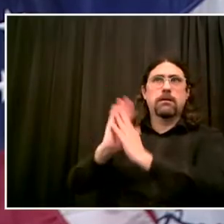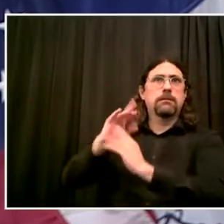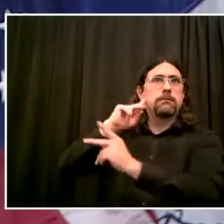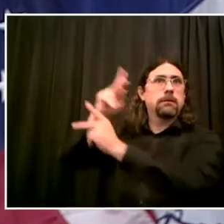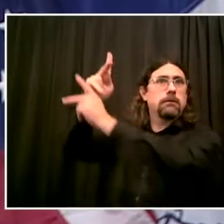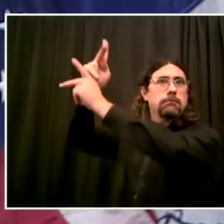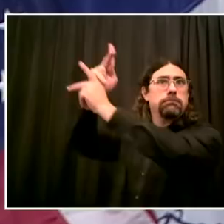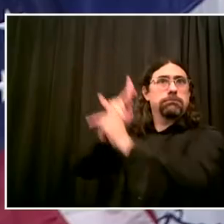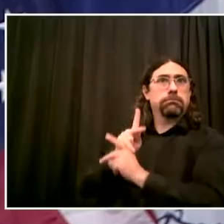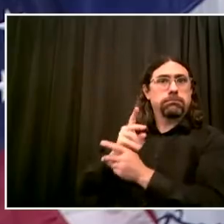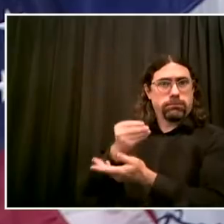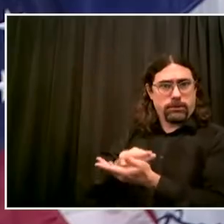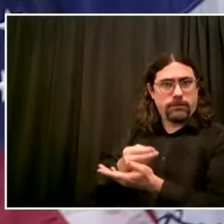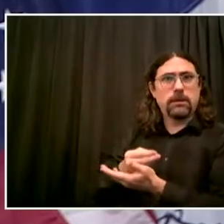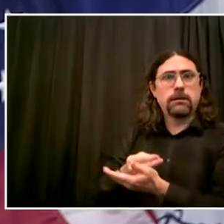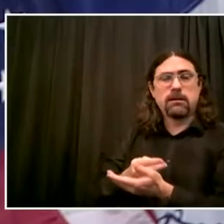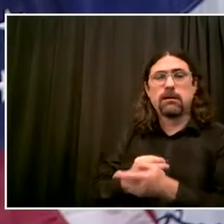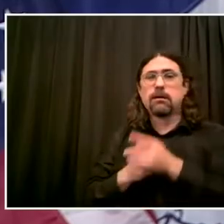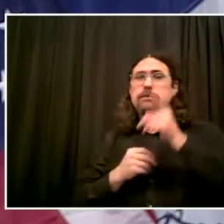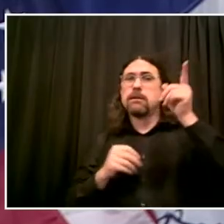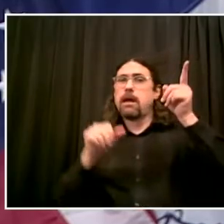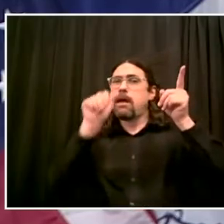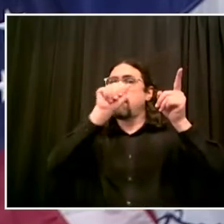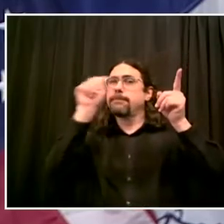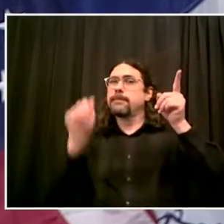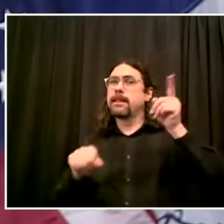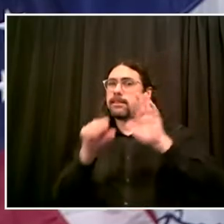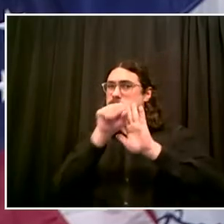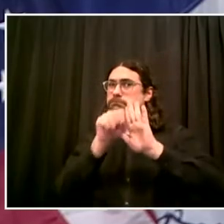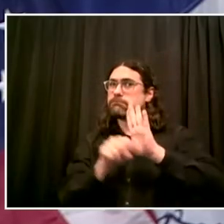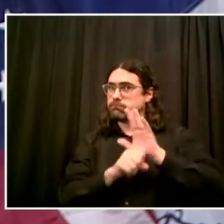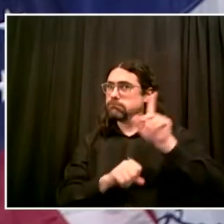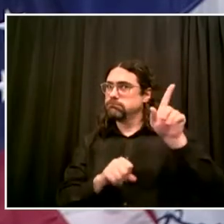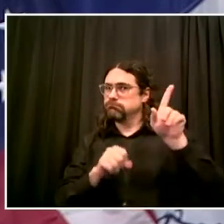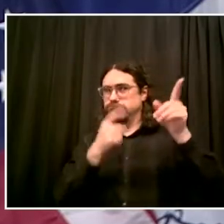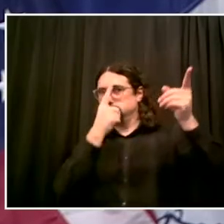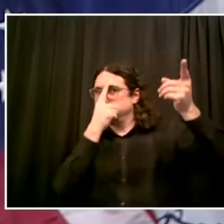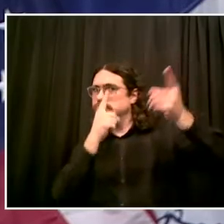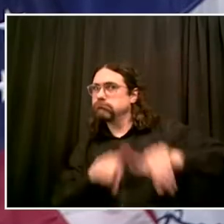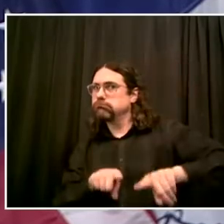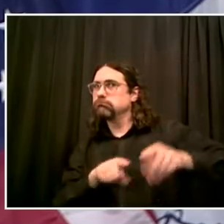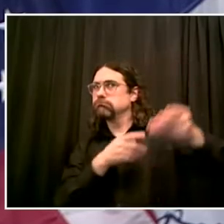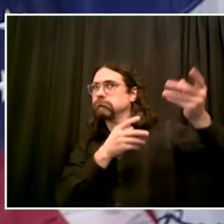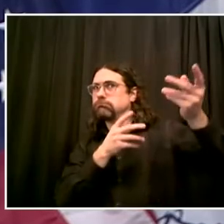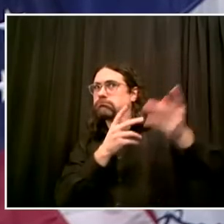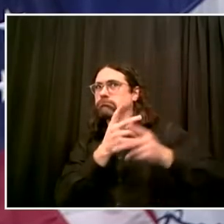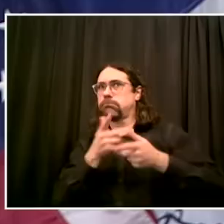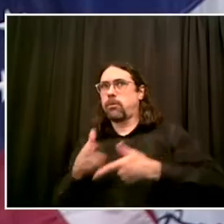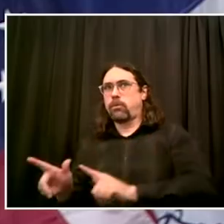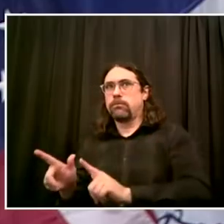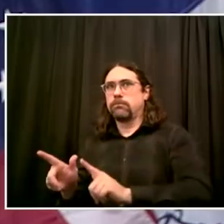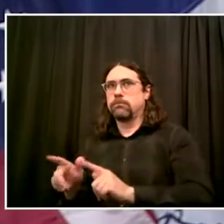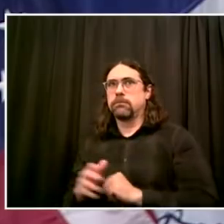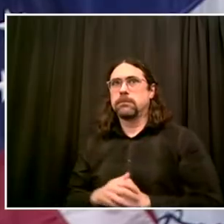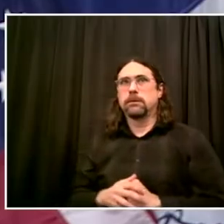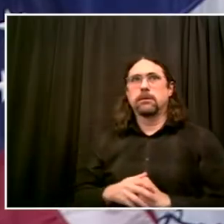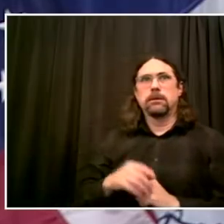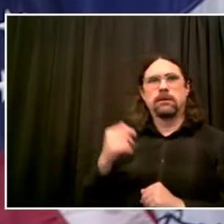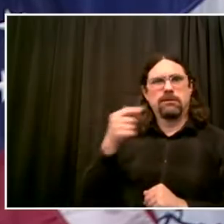PROTECT THE CITY GOING FORWARD OF THEEG LIASLTUE R UNANIMOUSLY PROVIDED IT. WH ITAN UNDERSTANDING